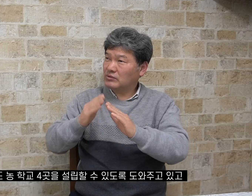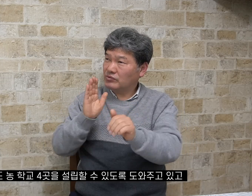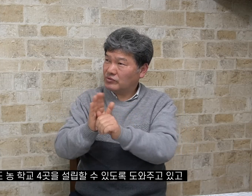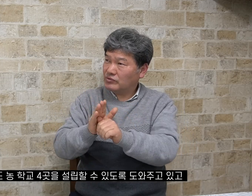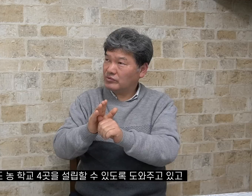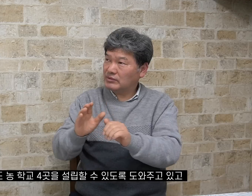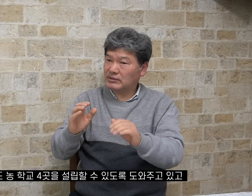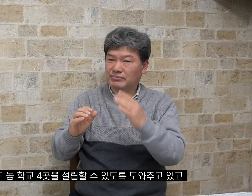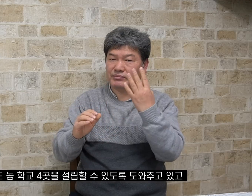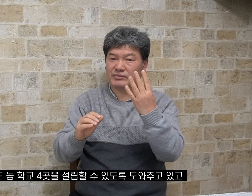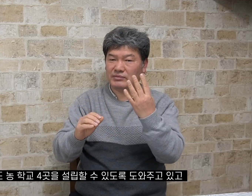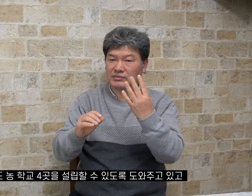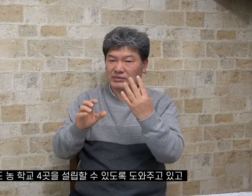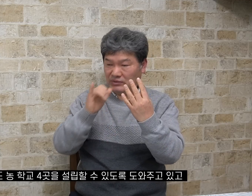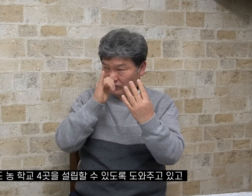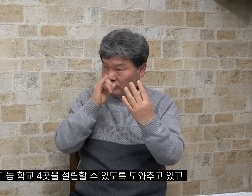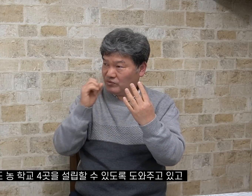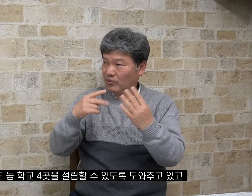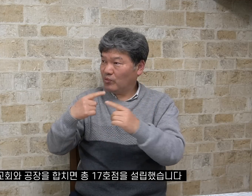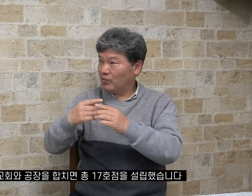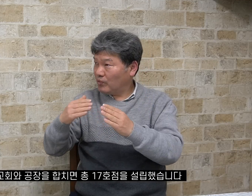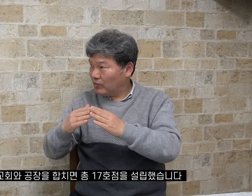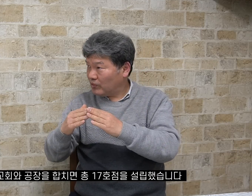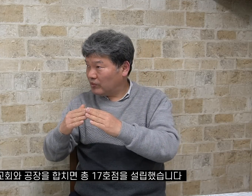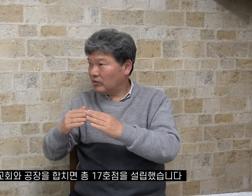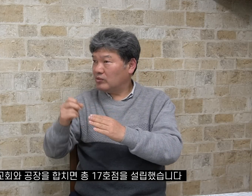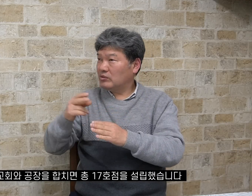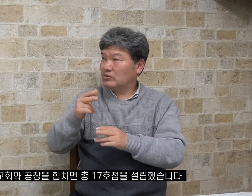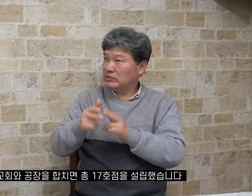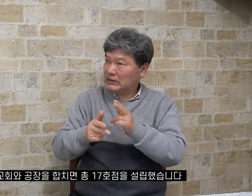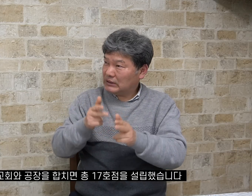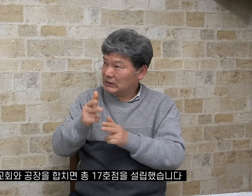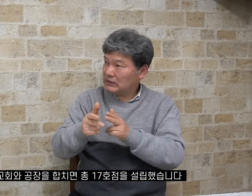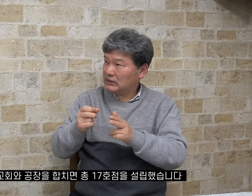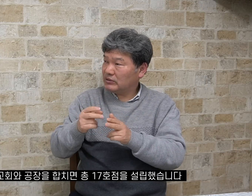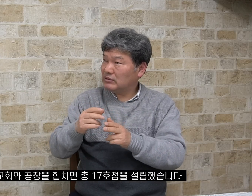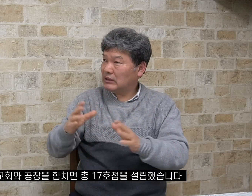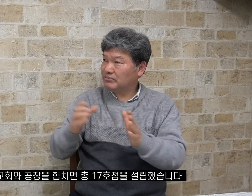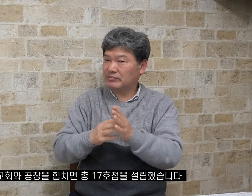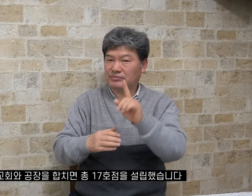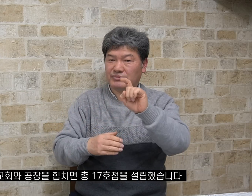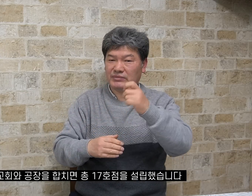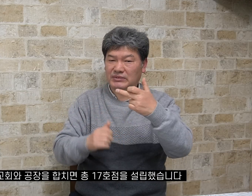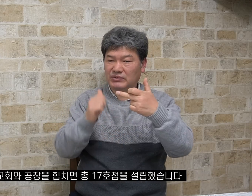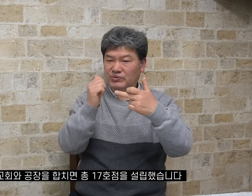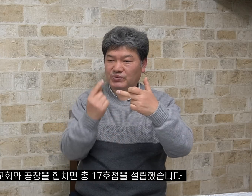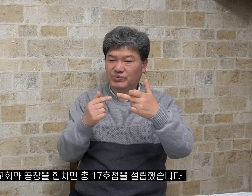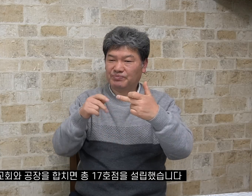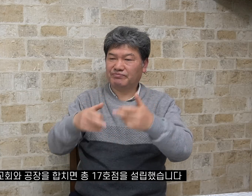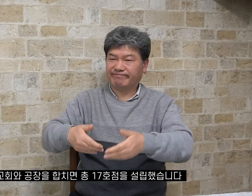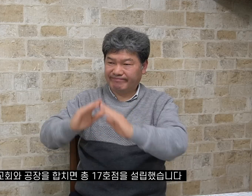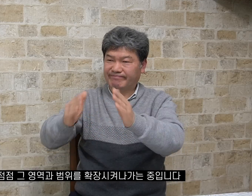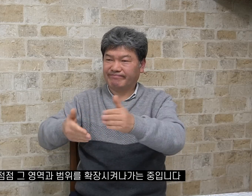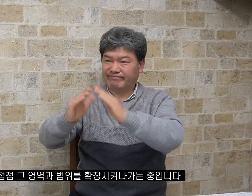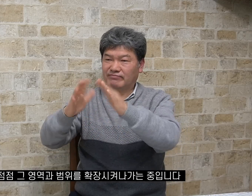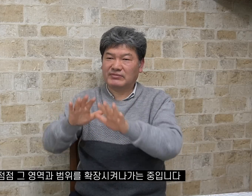and a total of 17 stores have been established when the church and factory are combined.